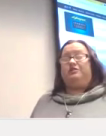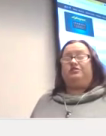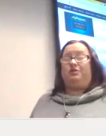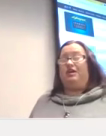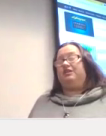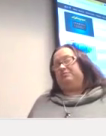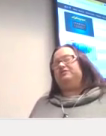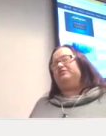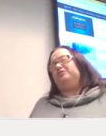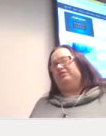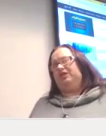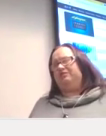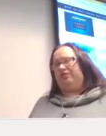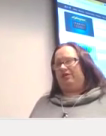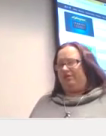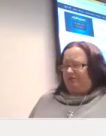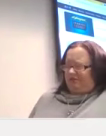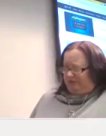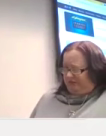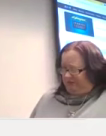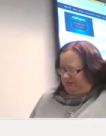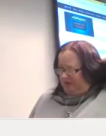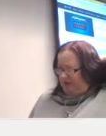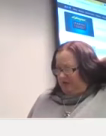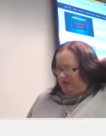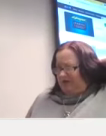And of course, board game geek and board game arena.